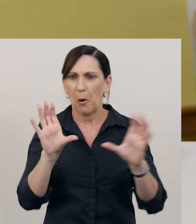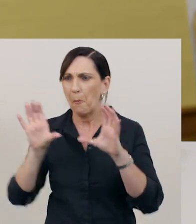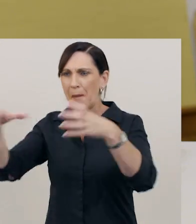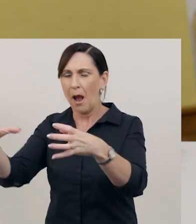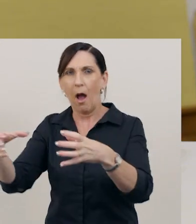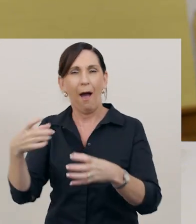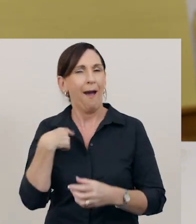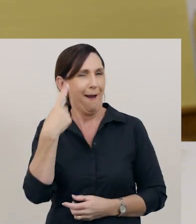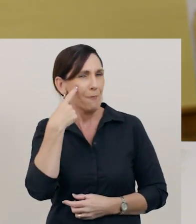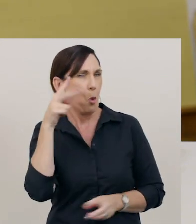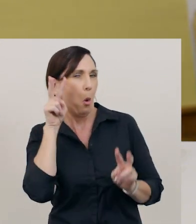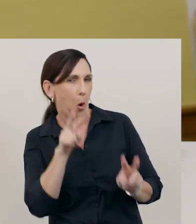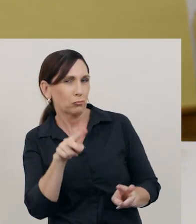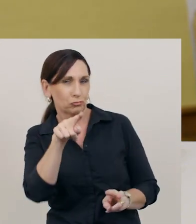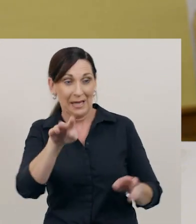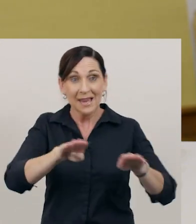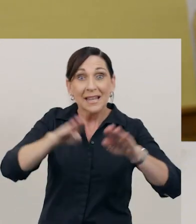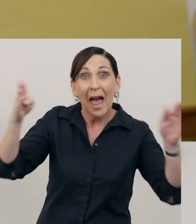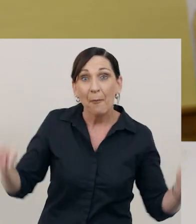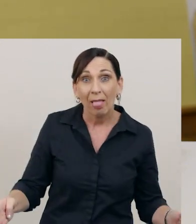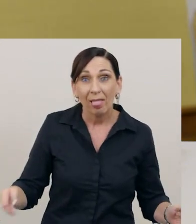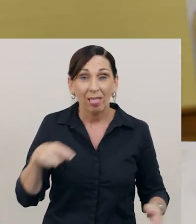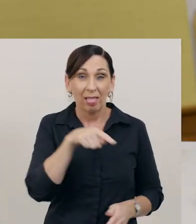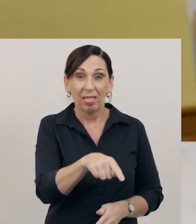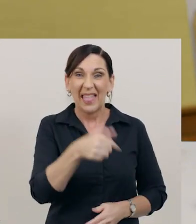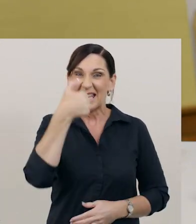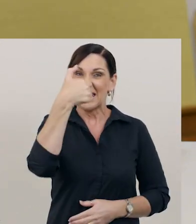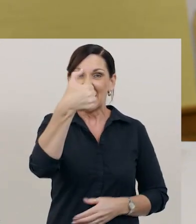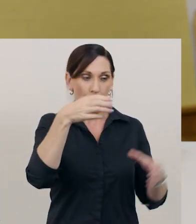On the table, I have 6 groups of counters.